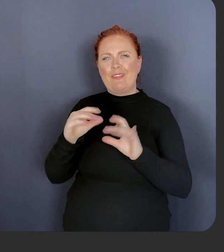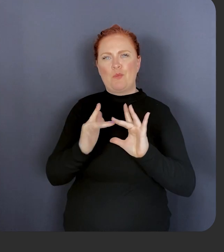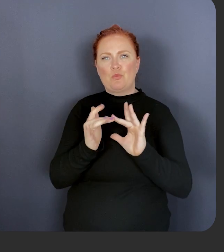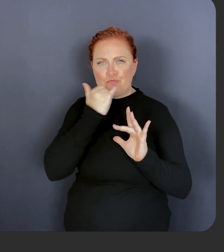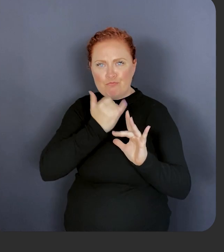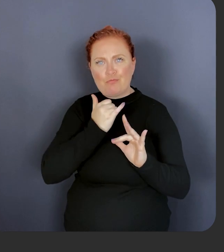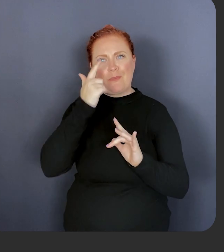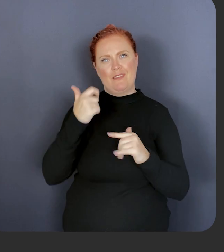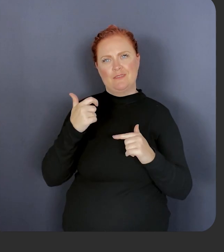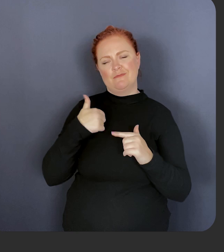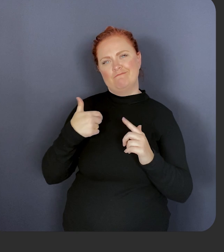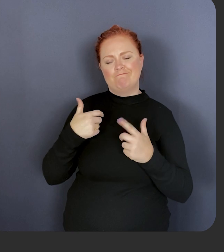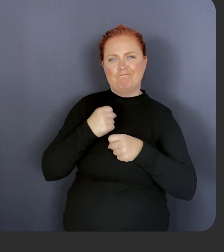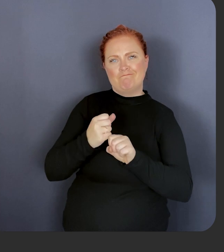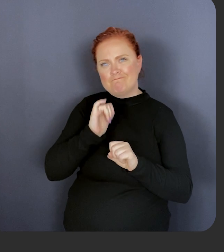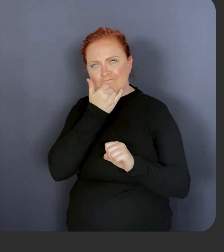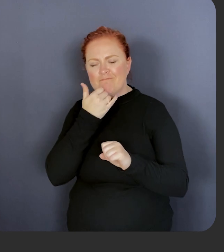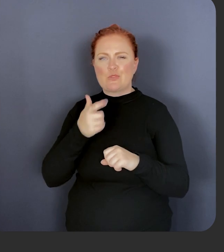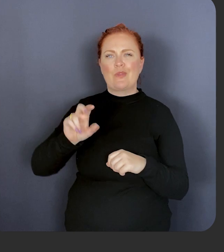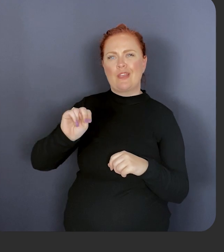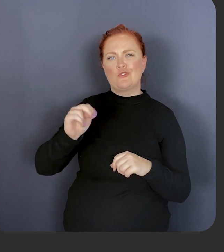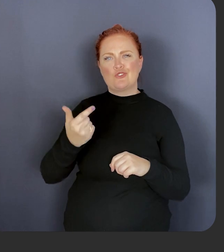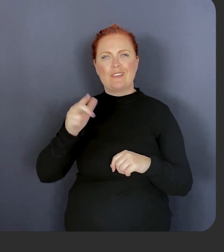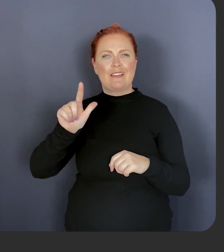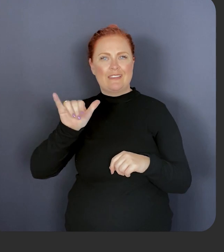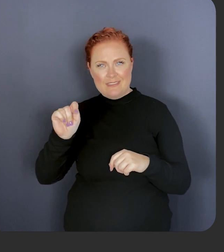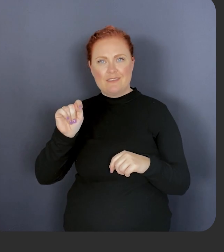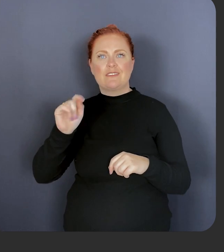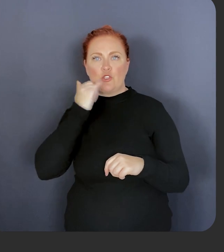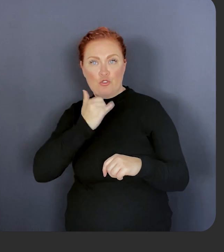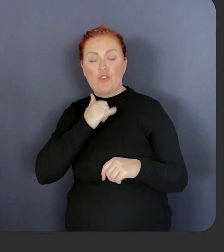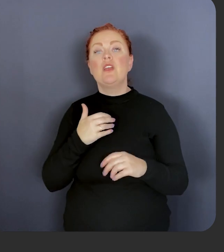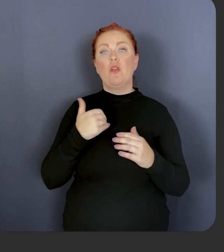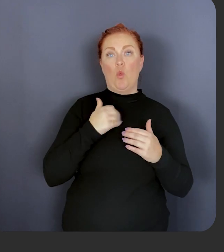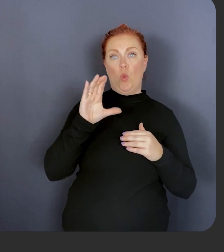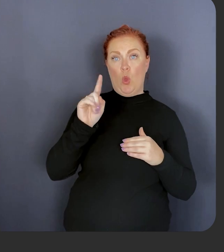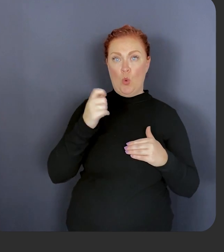because I made it that ng lint error. So if we copy and paste the code that I provided,